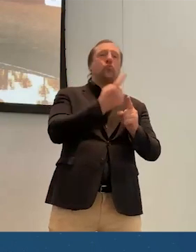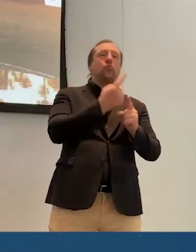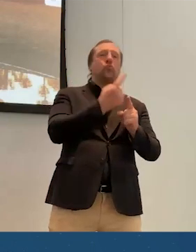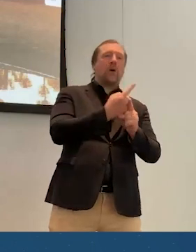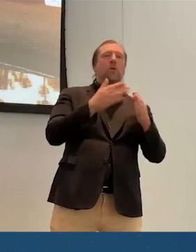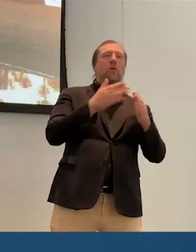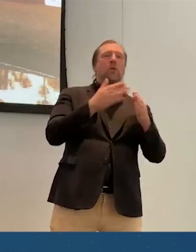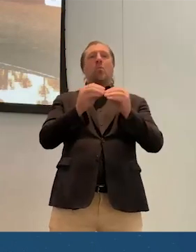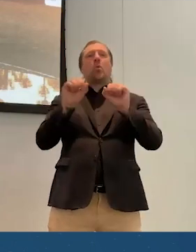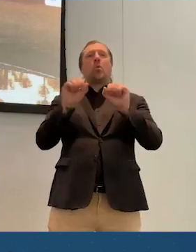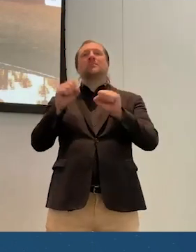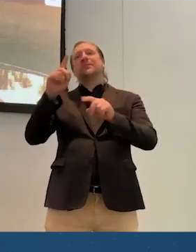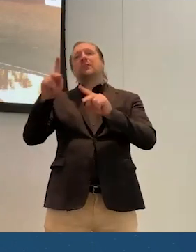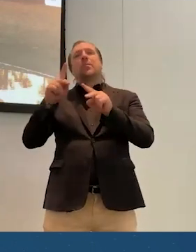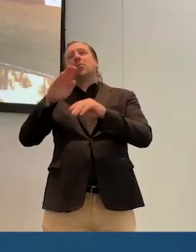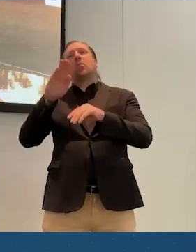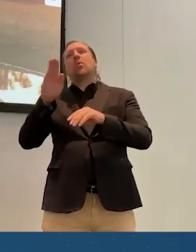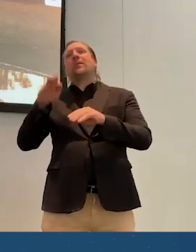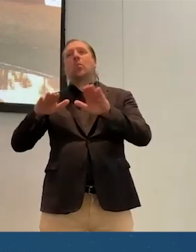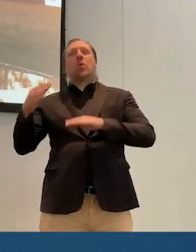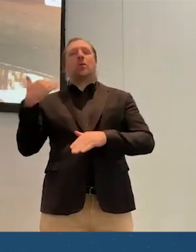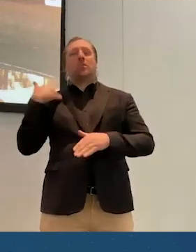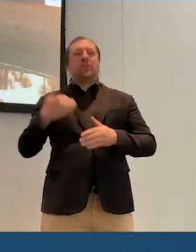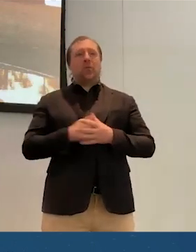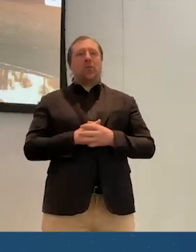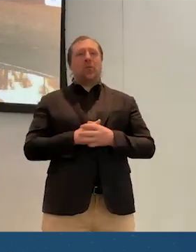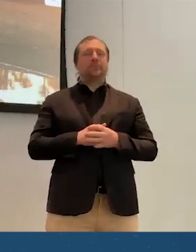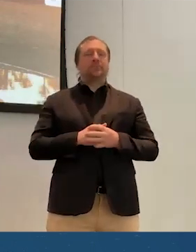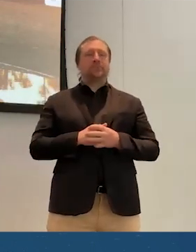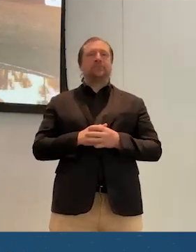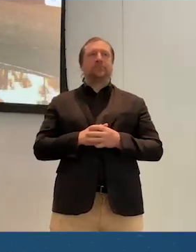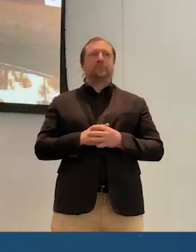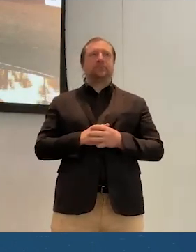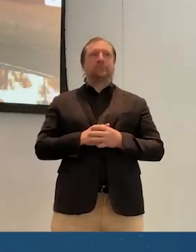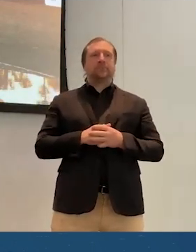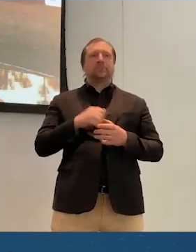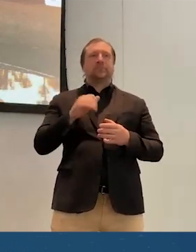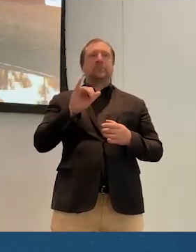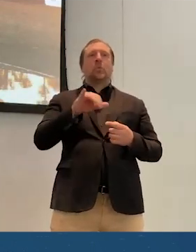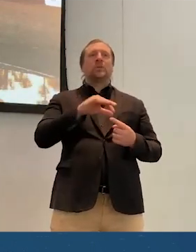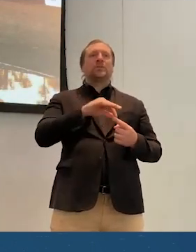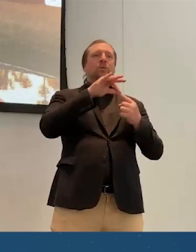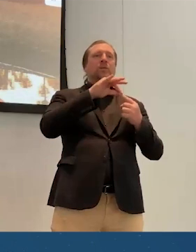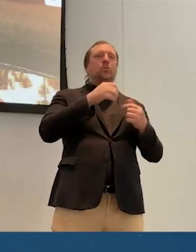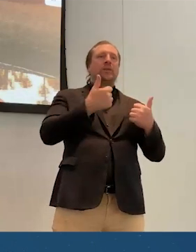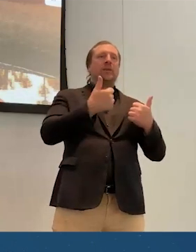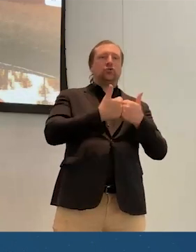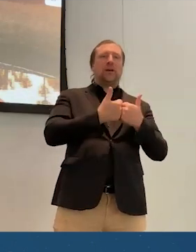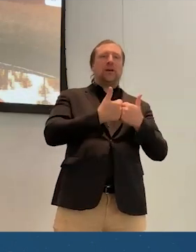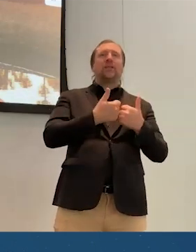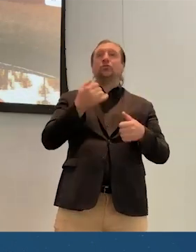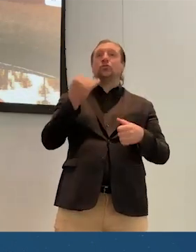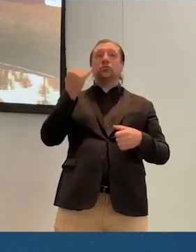So our goal is really to meet this challenge where-- which I'd like to share what we did